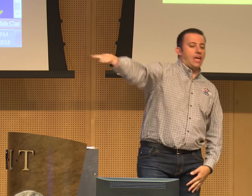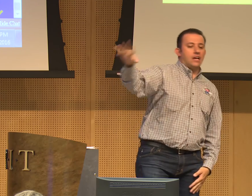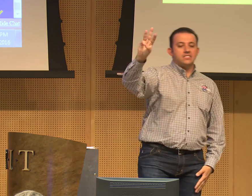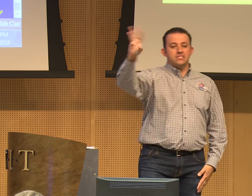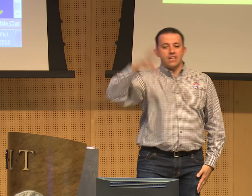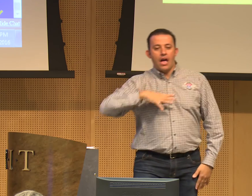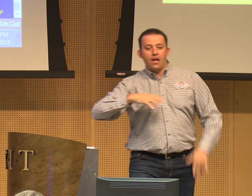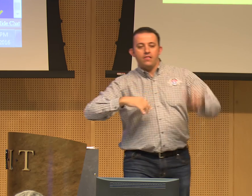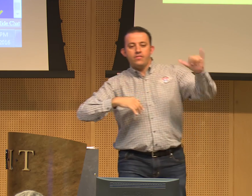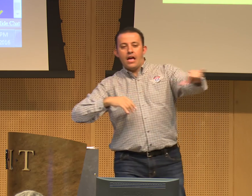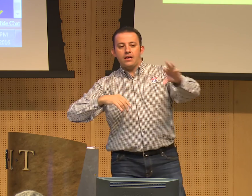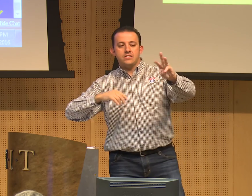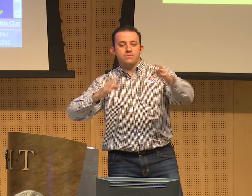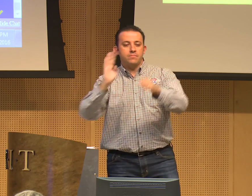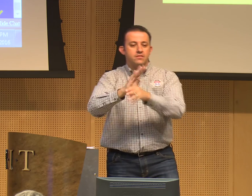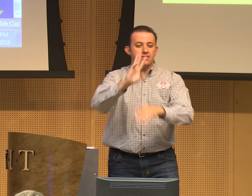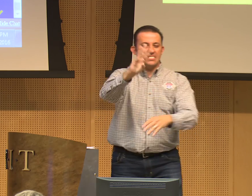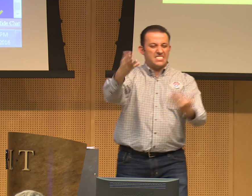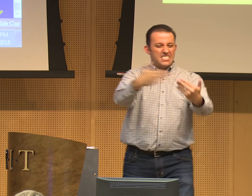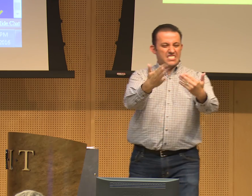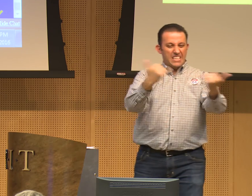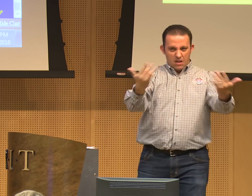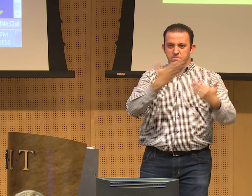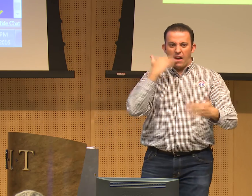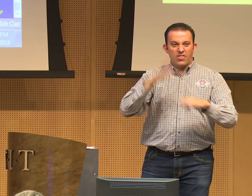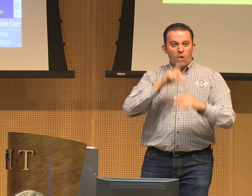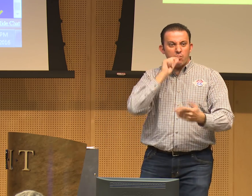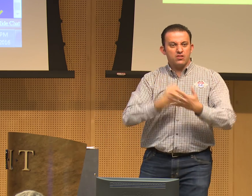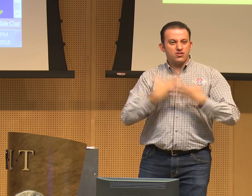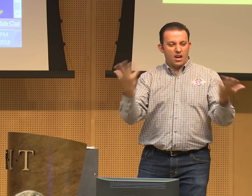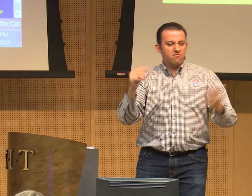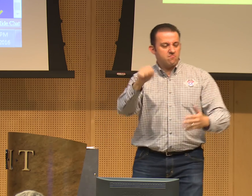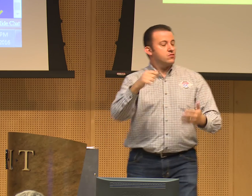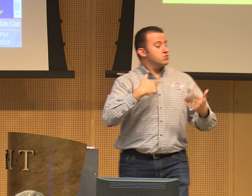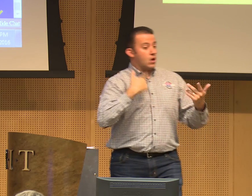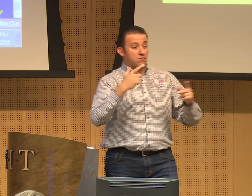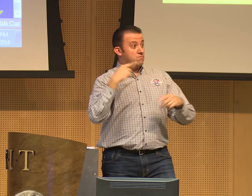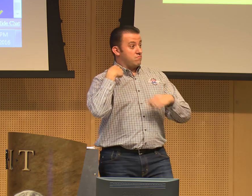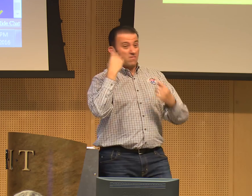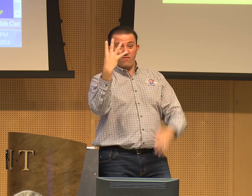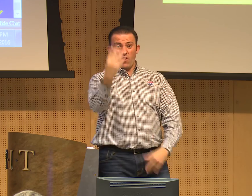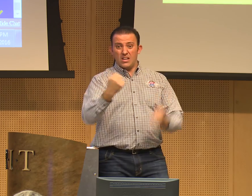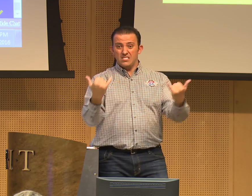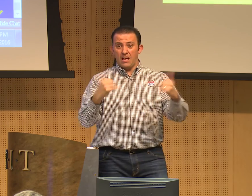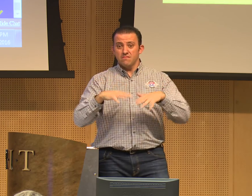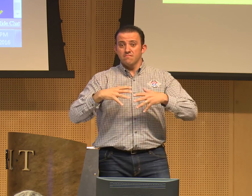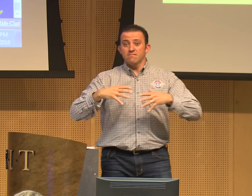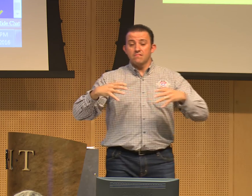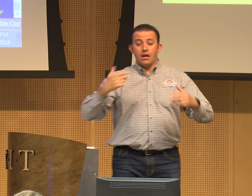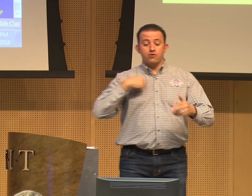It's great to be aware. It's a great business now. I'm thinking about that. So now we're one of the best print shops. In the past 4 years, we have grown.